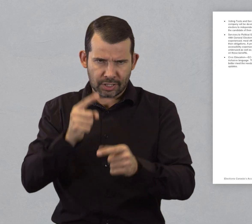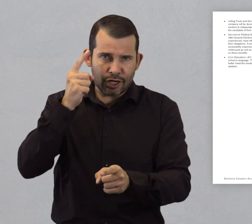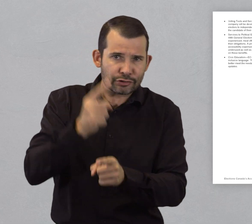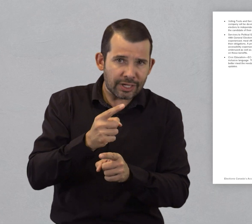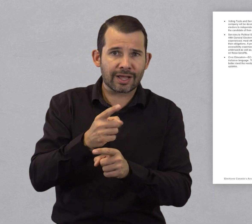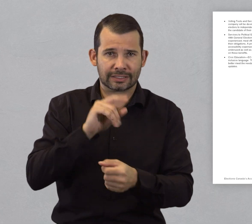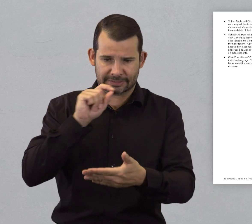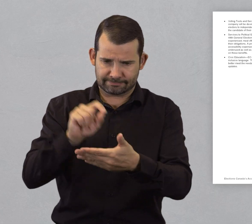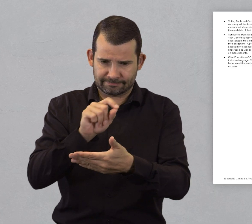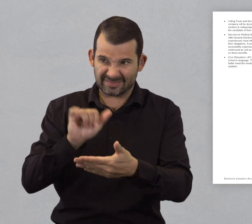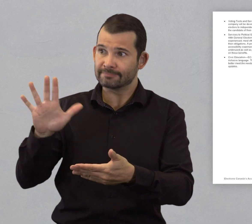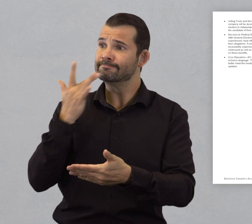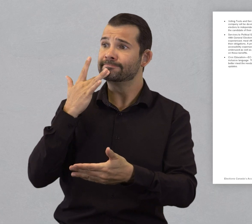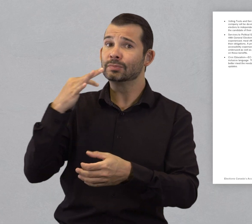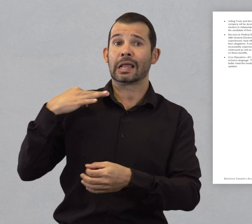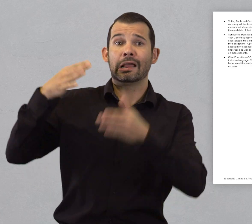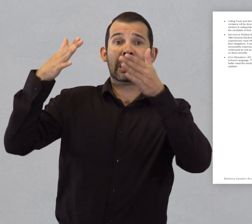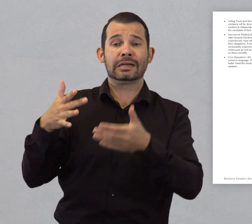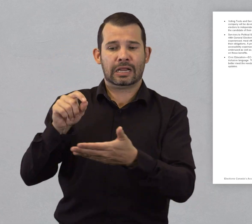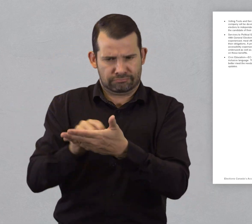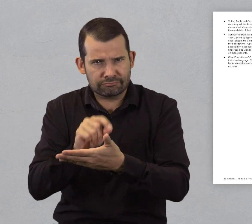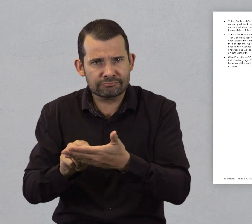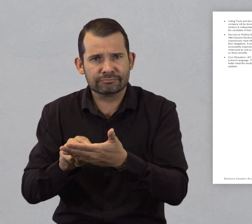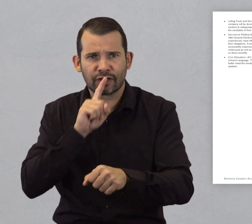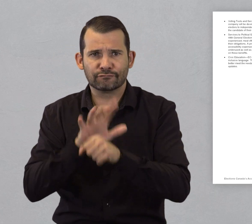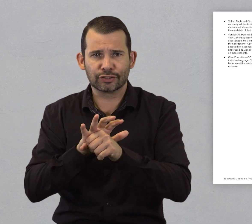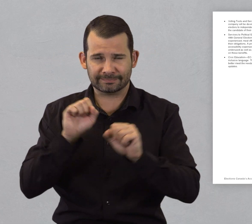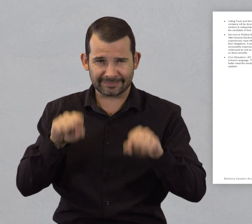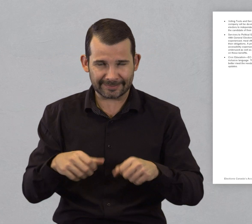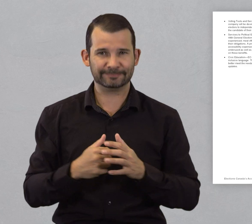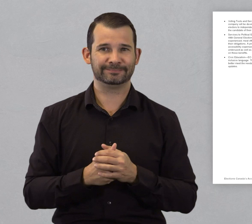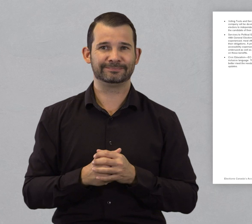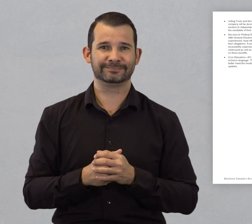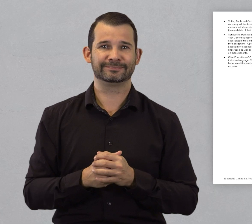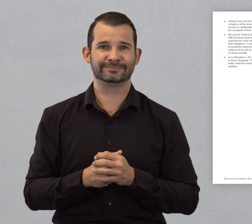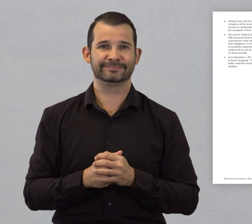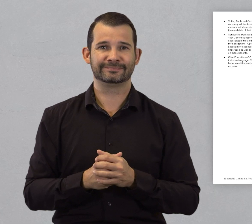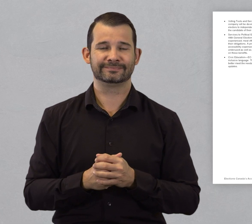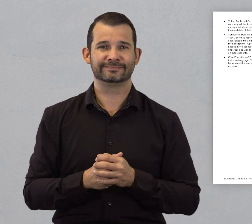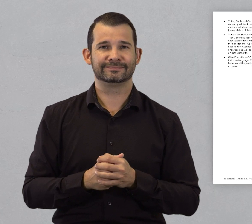that they have marked their ballot correctly and marked it against the candidate of their choice.